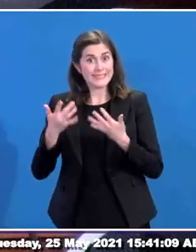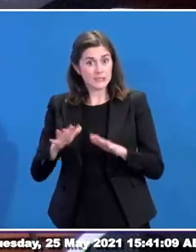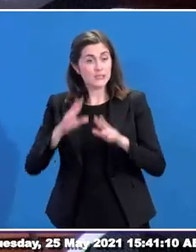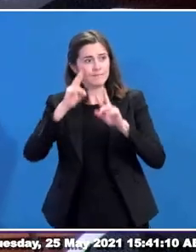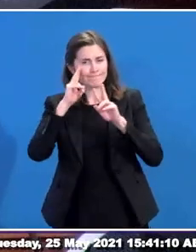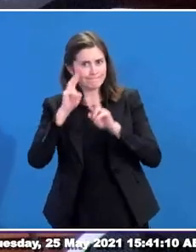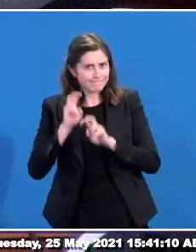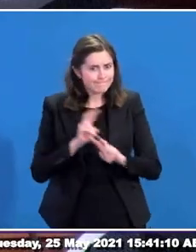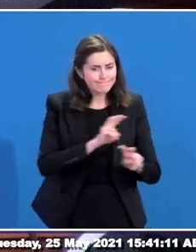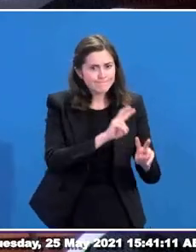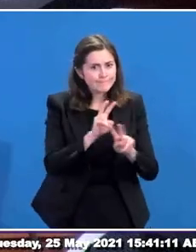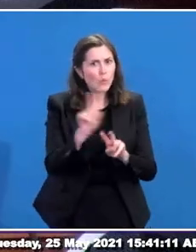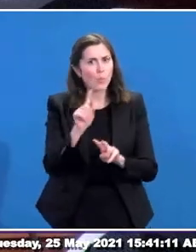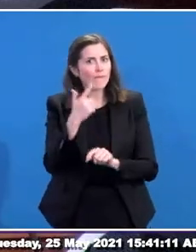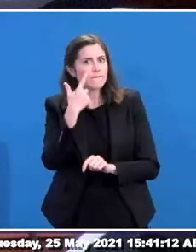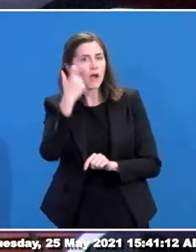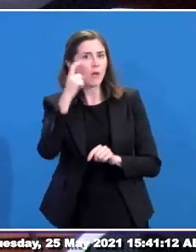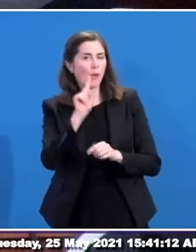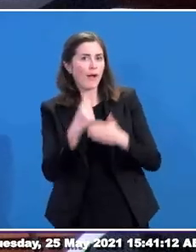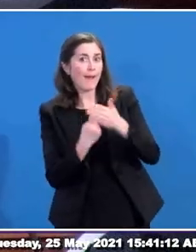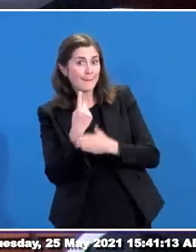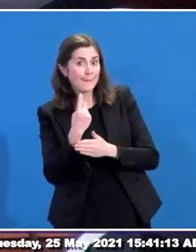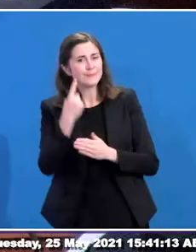at page six and page seven.